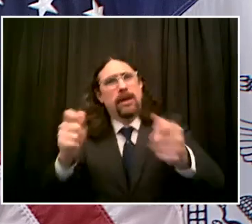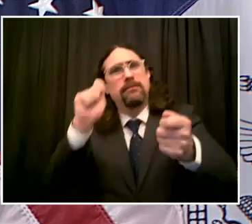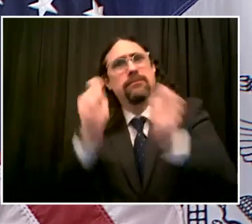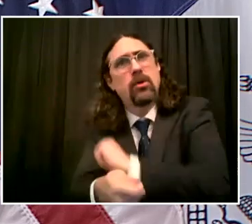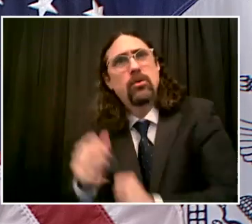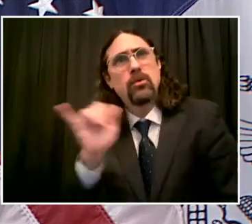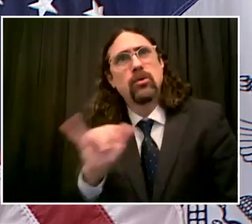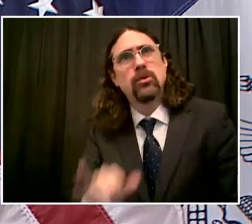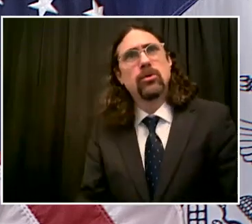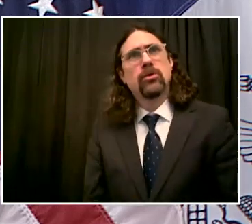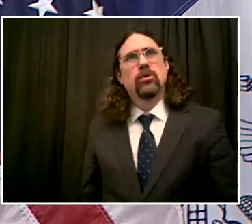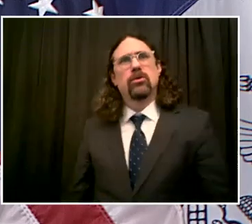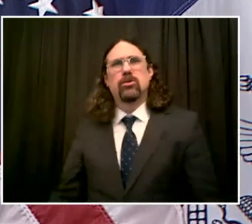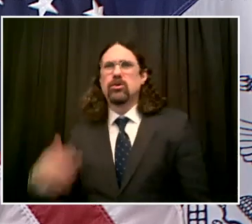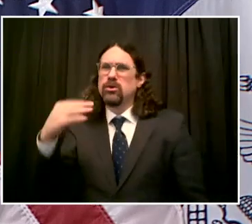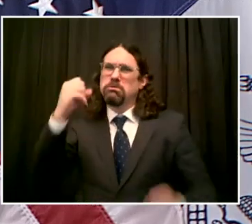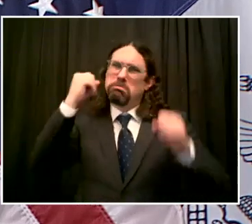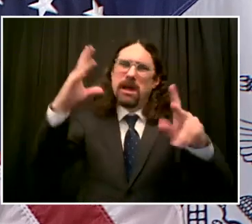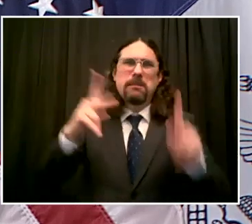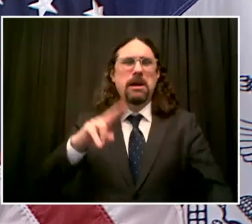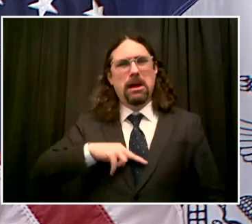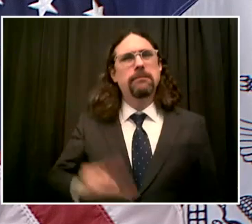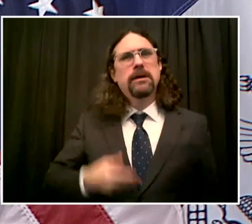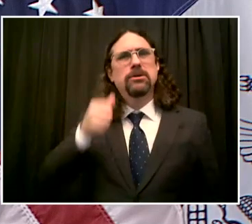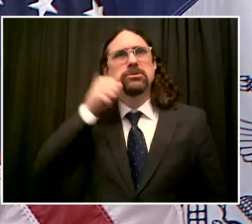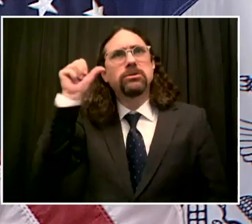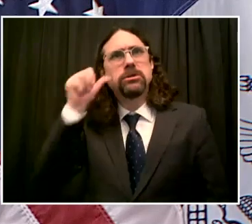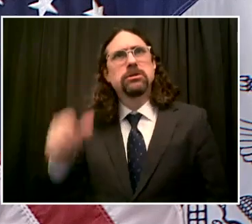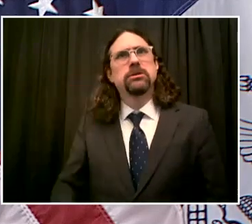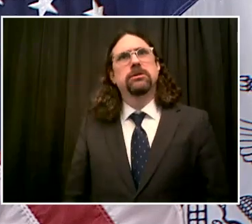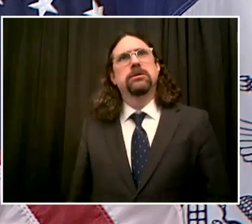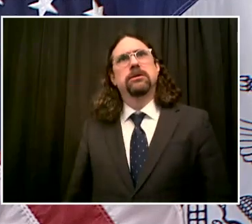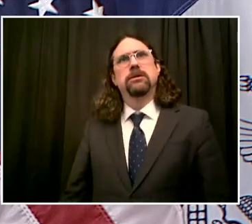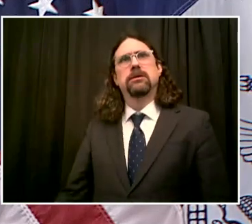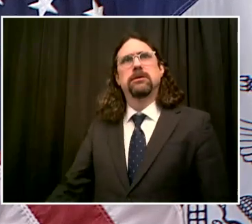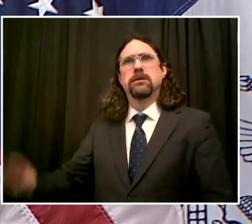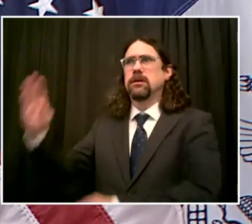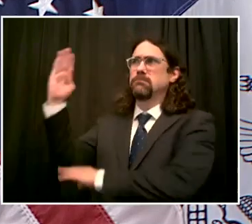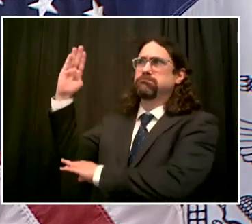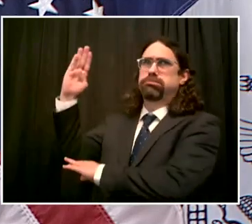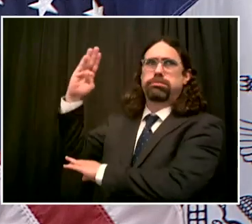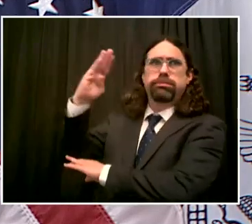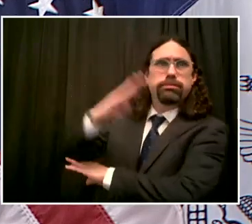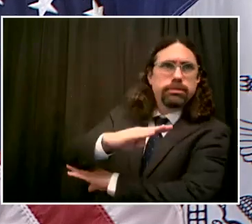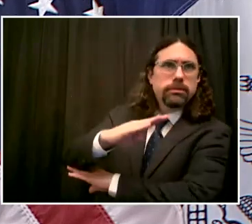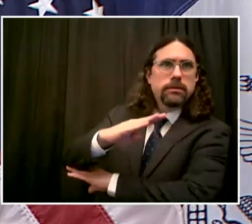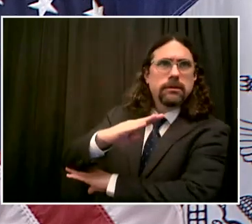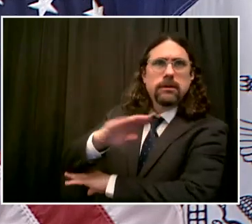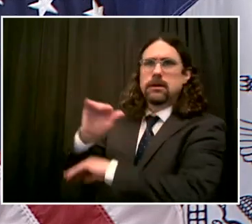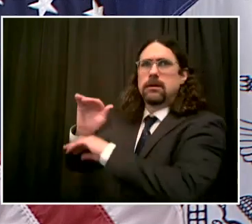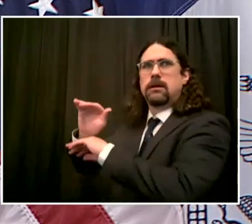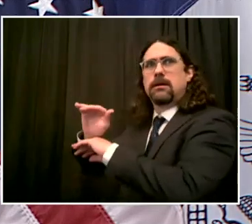HERE IS WHAT IS SO PAINFUL ABOUT